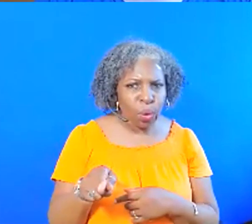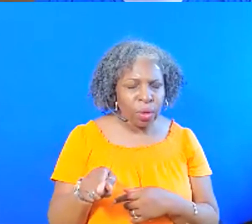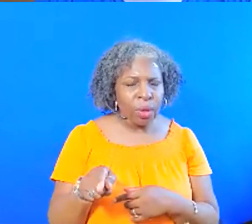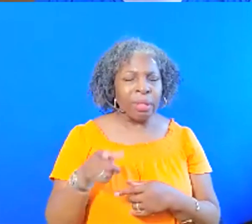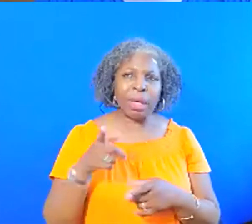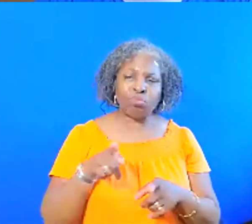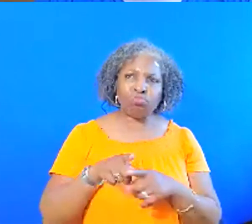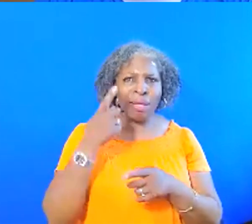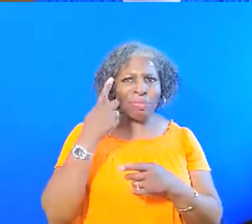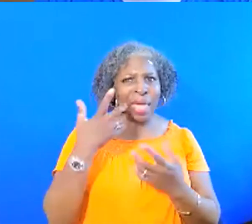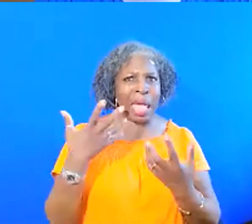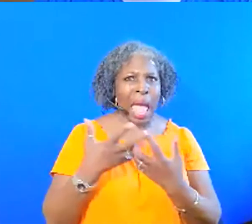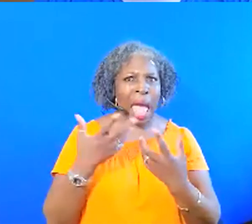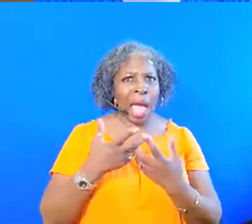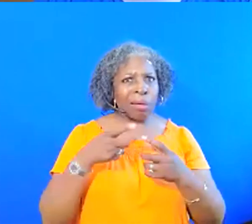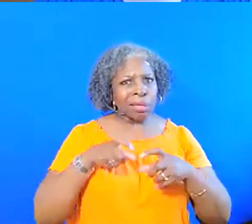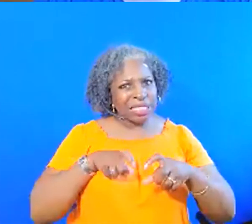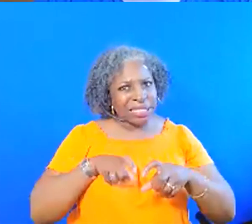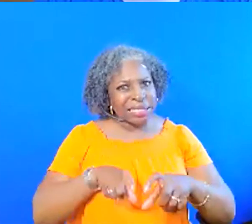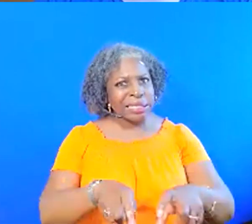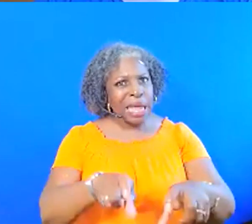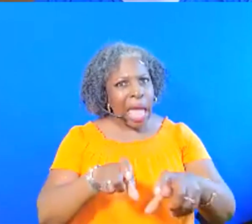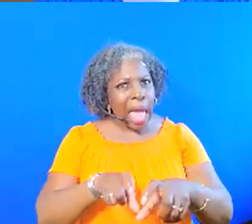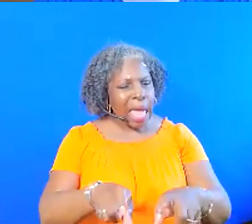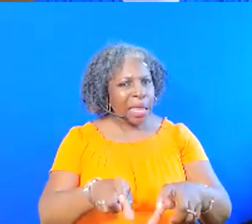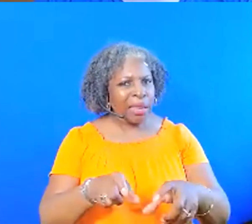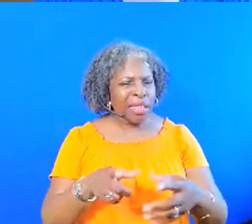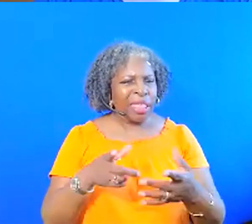Because if you if they're just an ecosystem, they might –